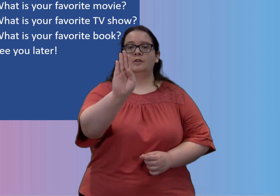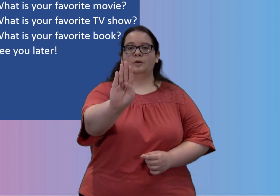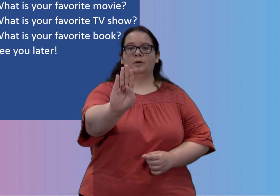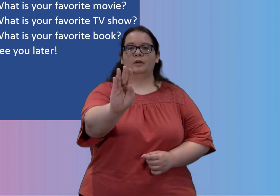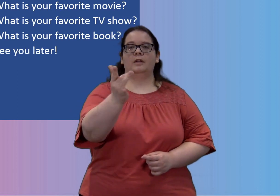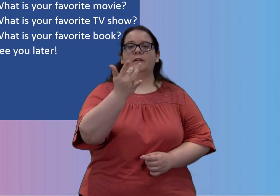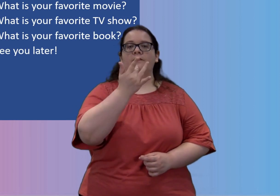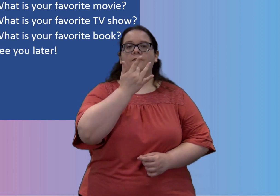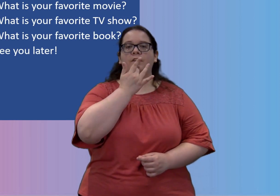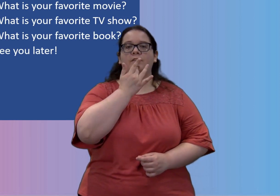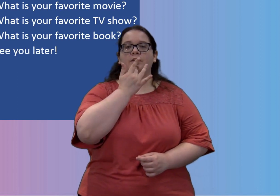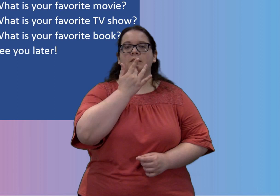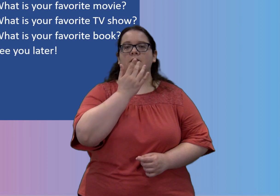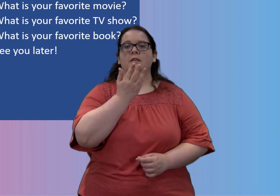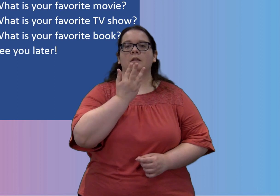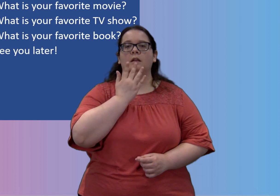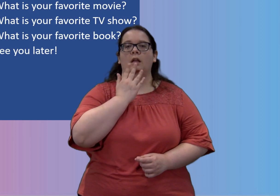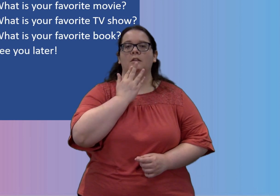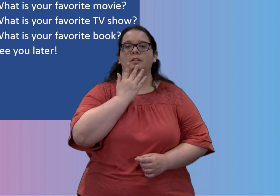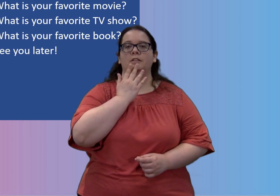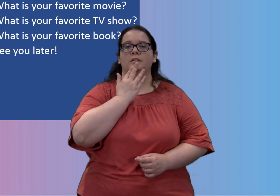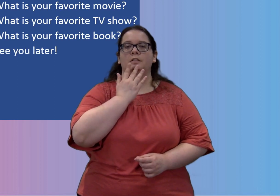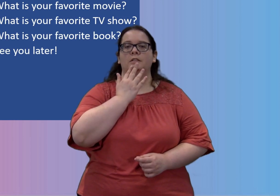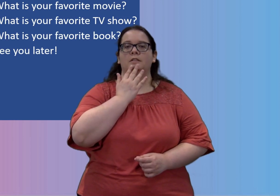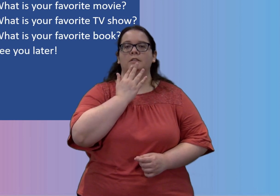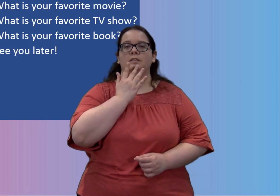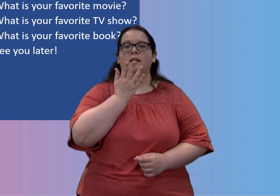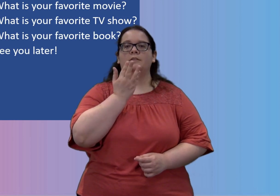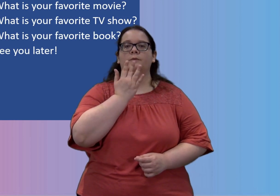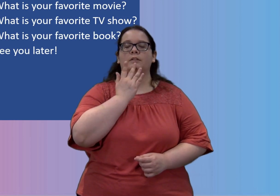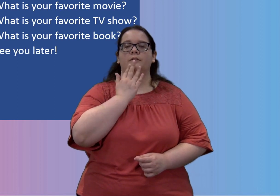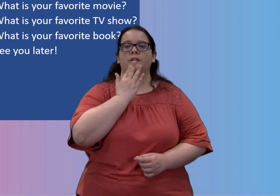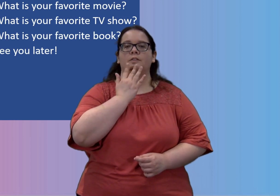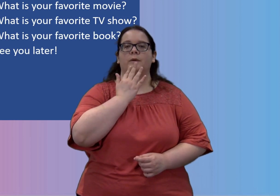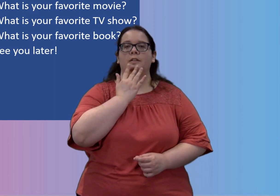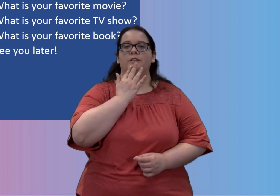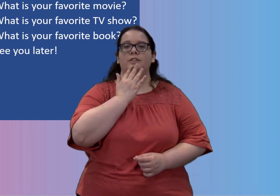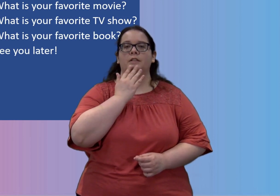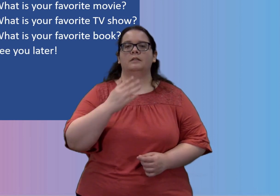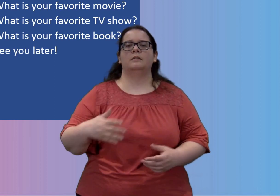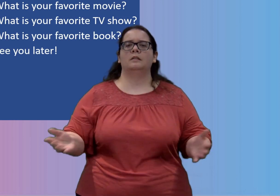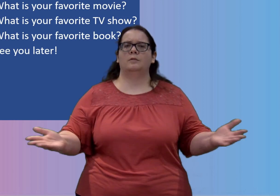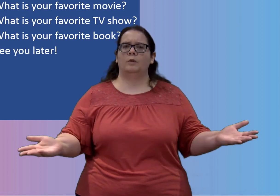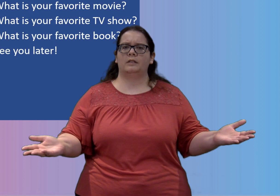Your favorite color, just kind of wiggle your fingers right under your chin and then what.